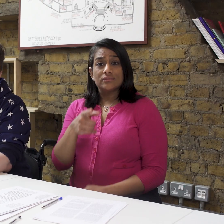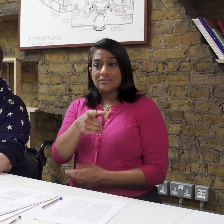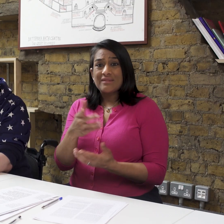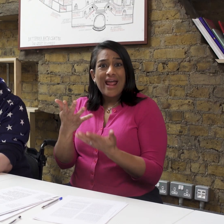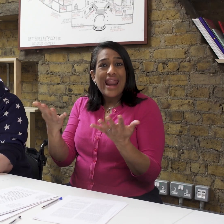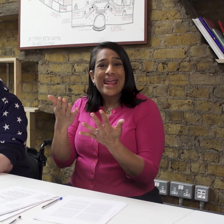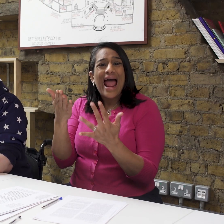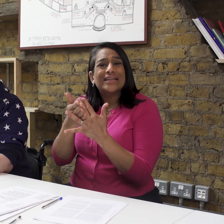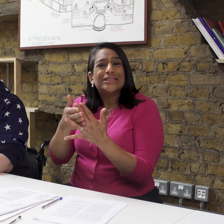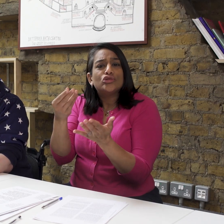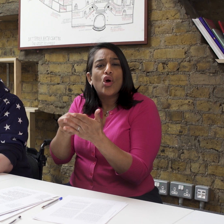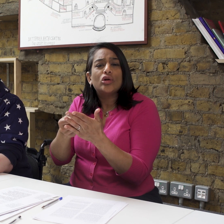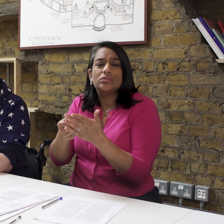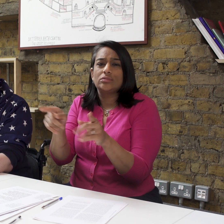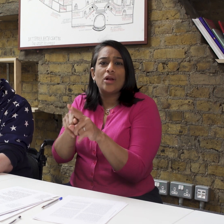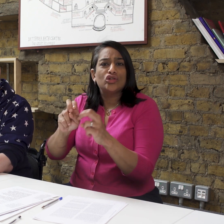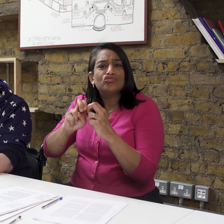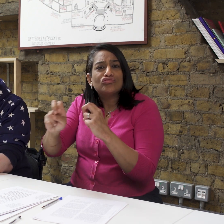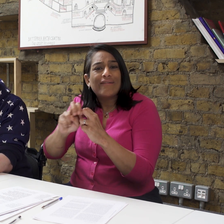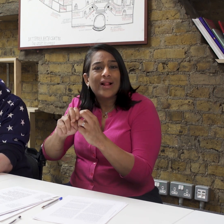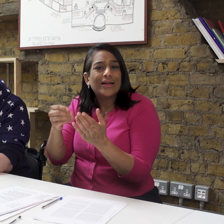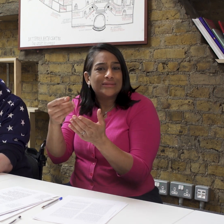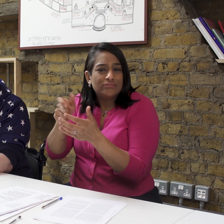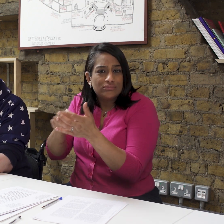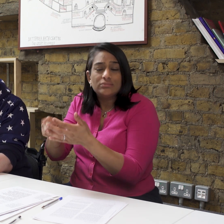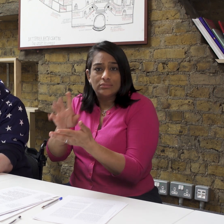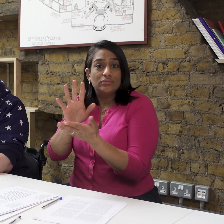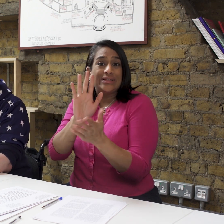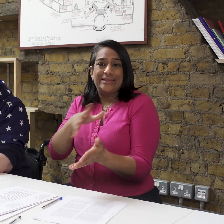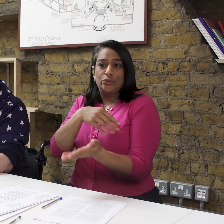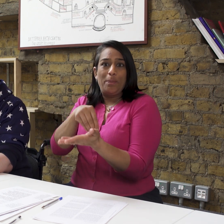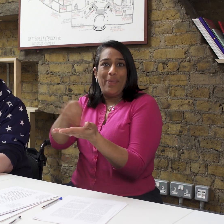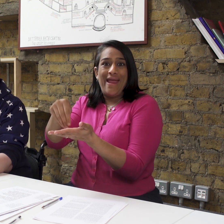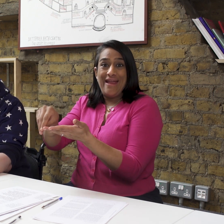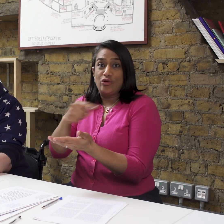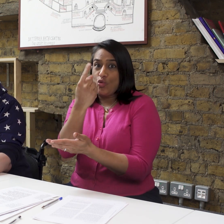hedgehog, biscuit You may need to pay for some of your access costs upfront. biscuit